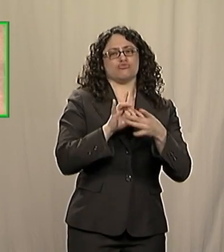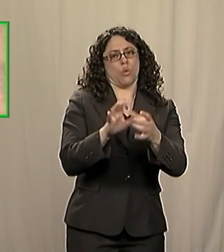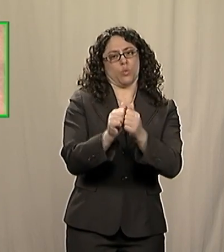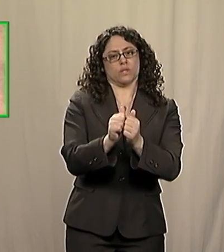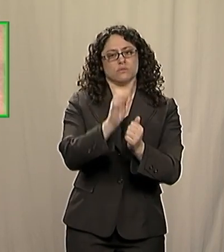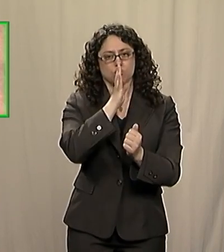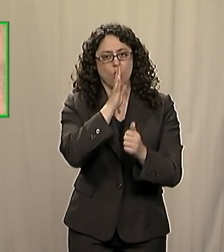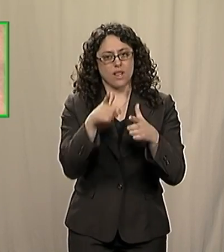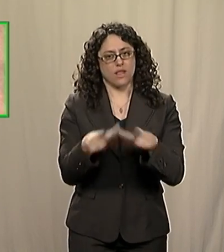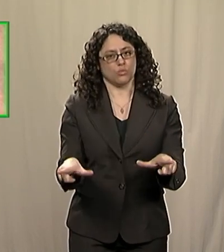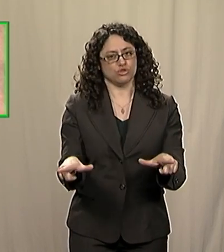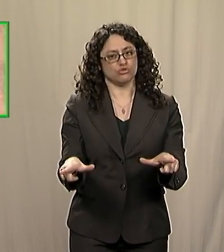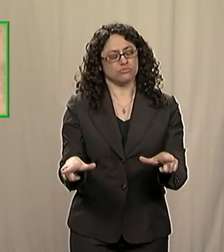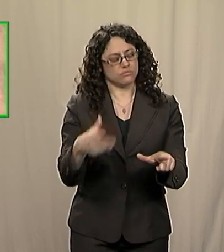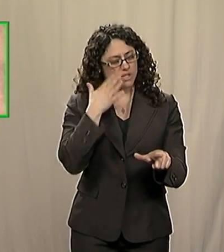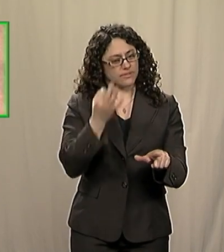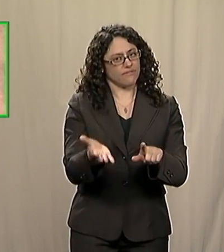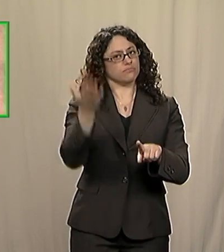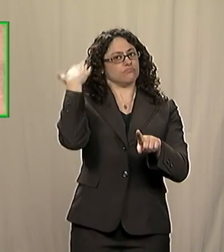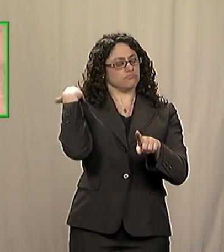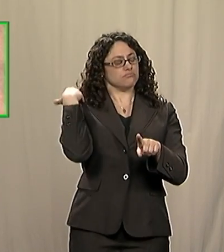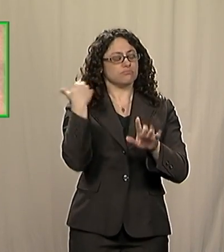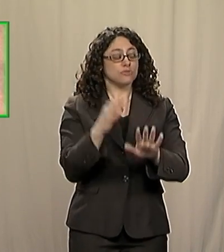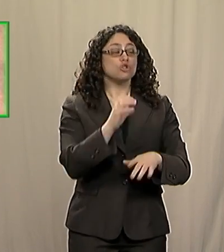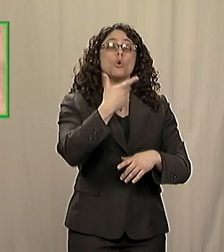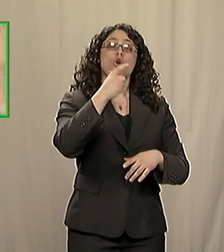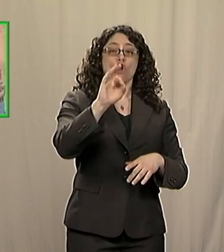He said you can talk about people being speakers,